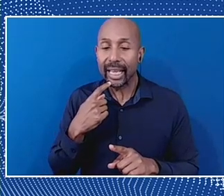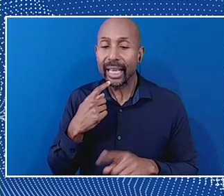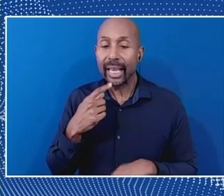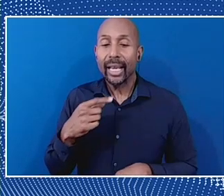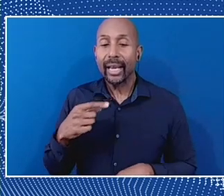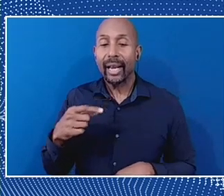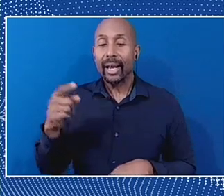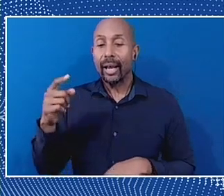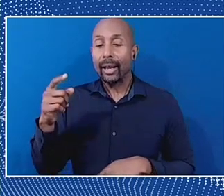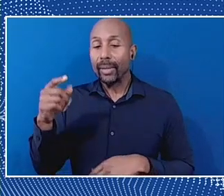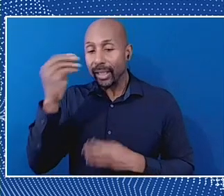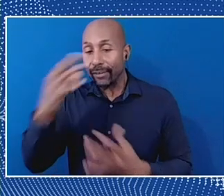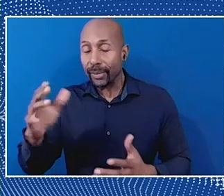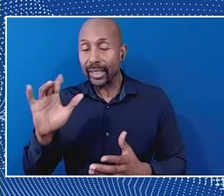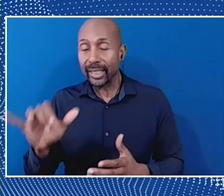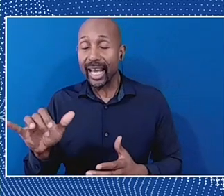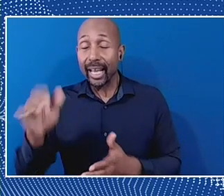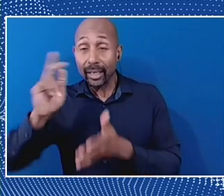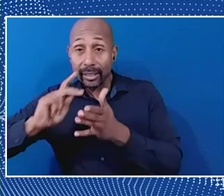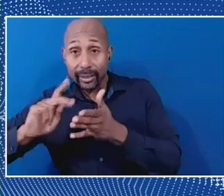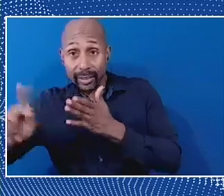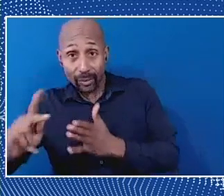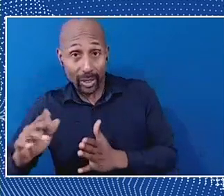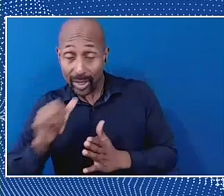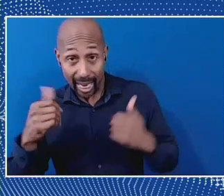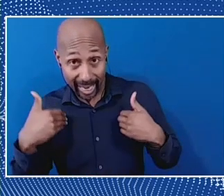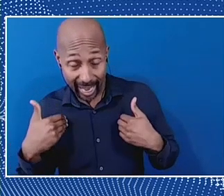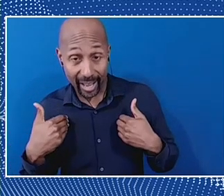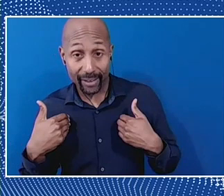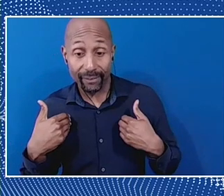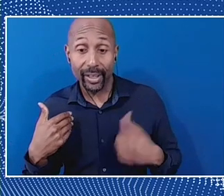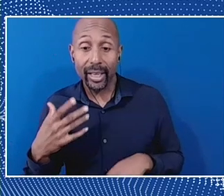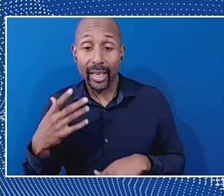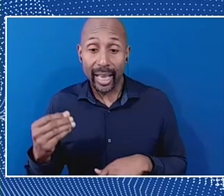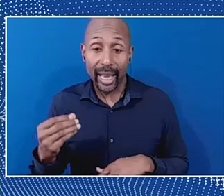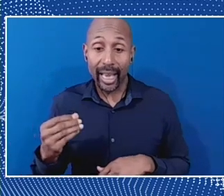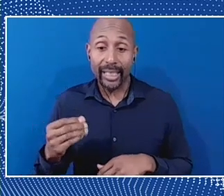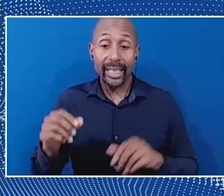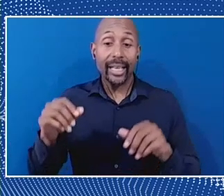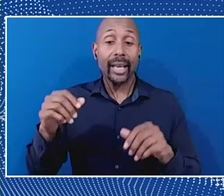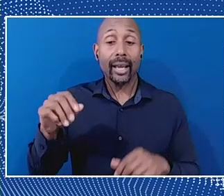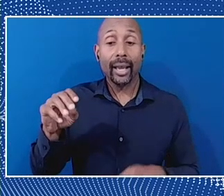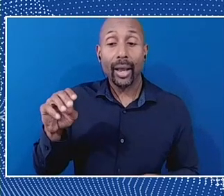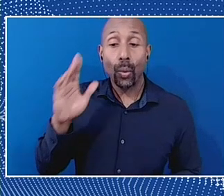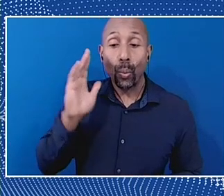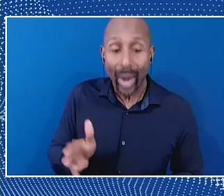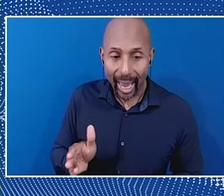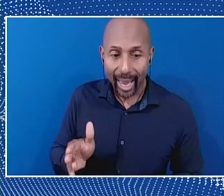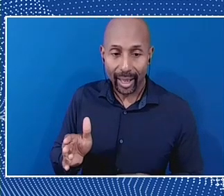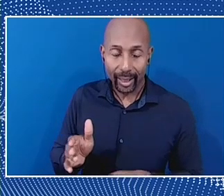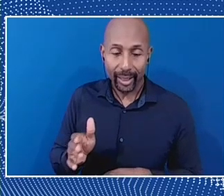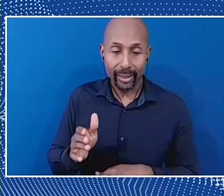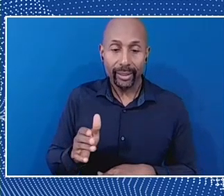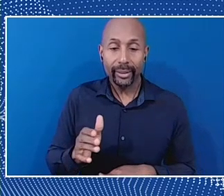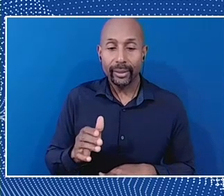Thank you, Melissa. Alright, we'll go next to- I thought Jaleel's hand was before Jessica.